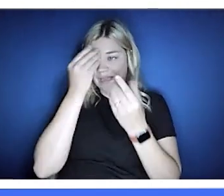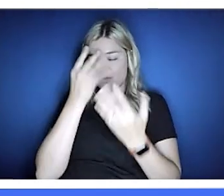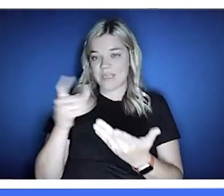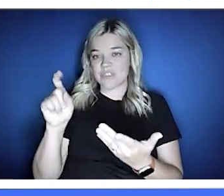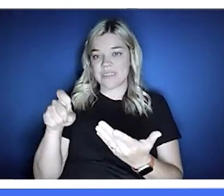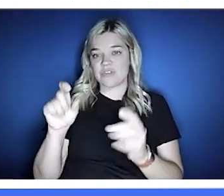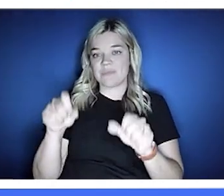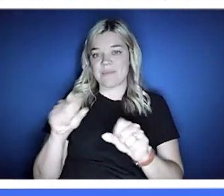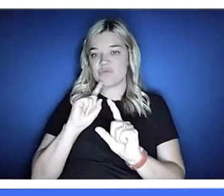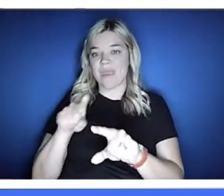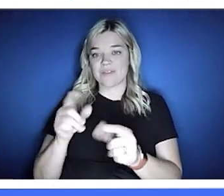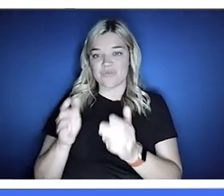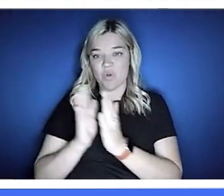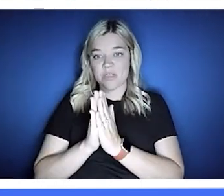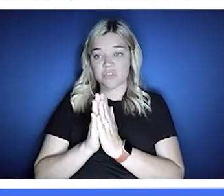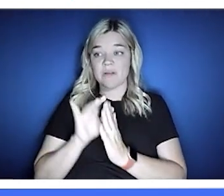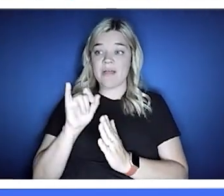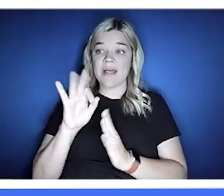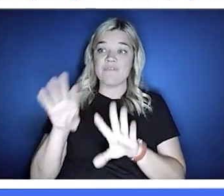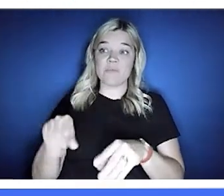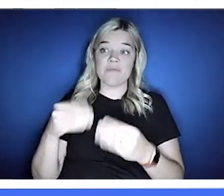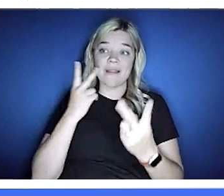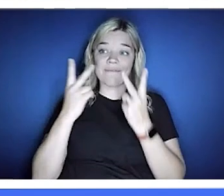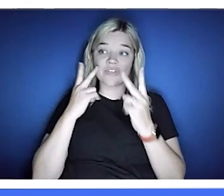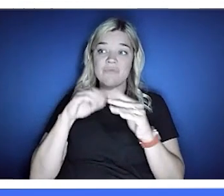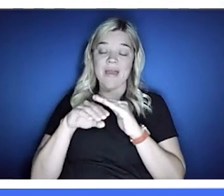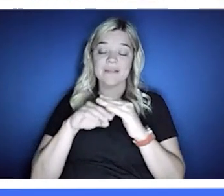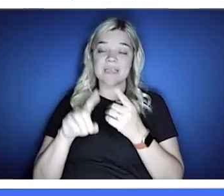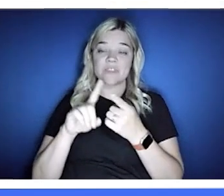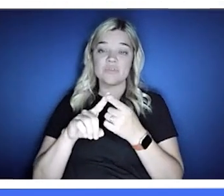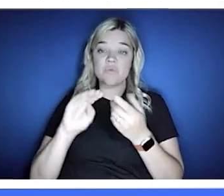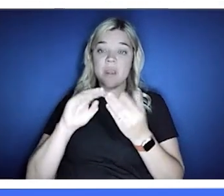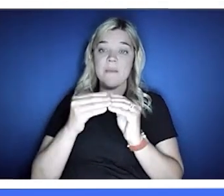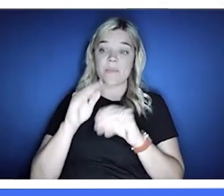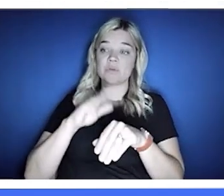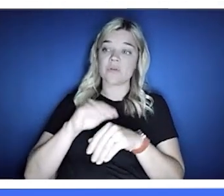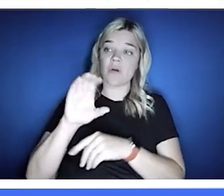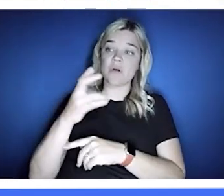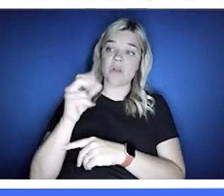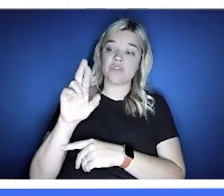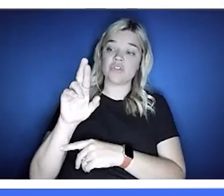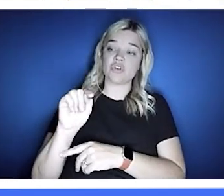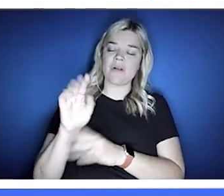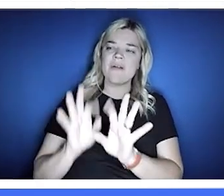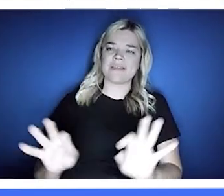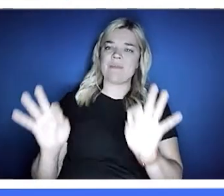So if you're providing visual access to like numbers on a chart, it's important to be providing that.